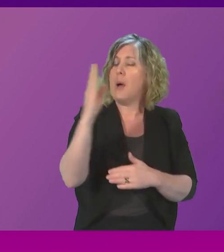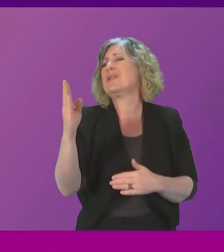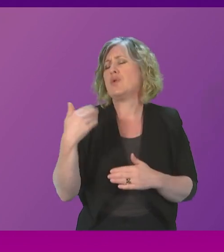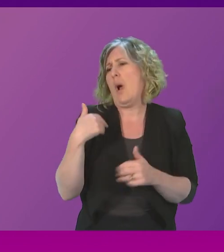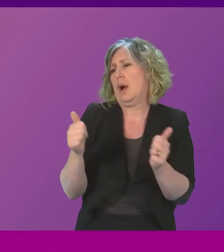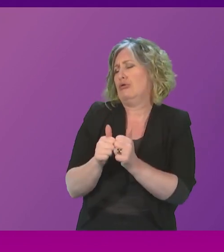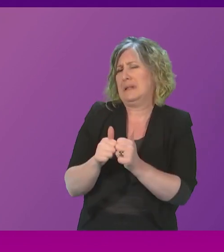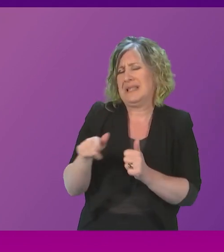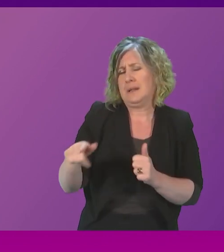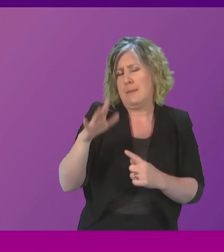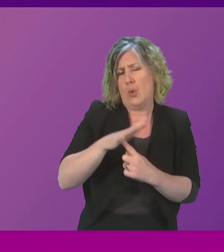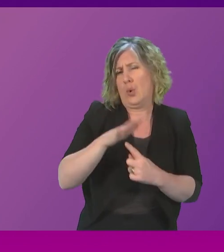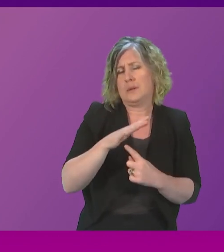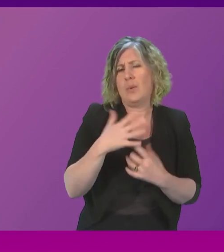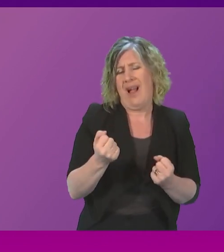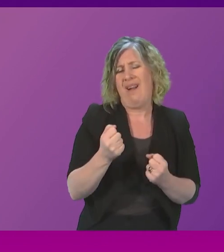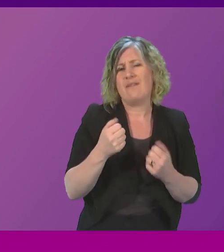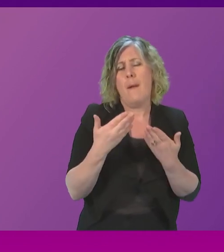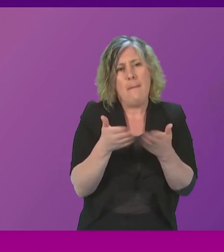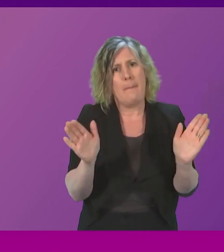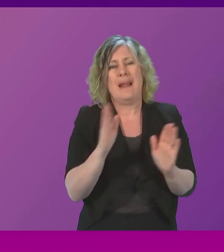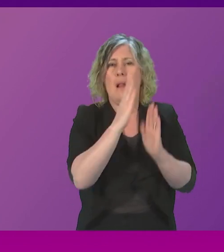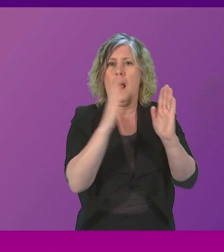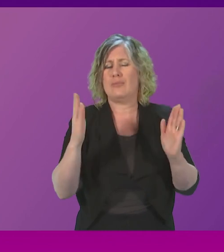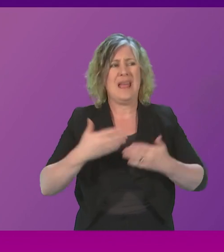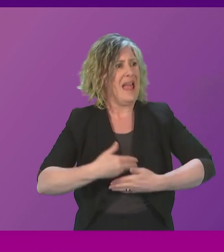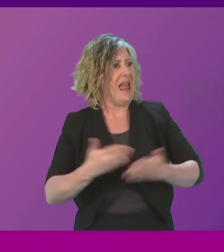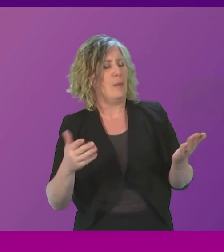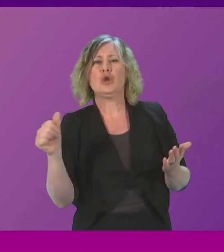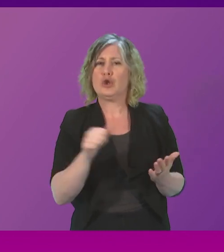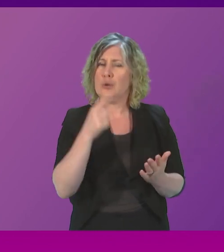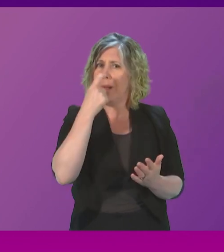We place great importance on public libraries and we believe that everyone should have access to those public libraries.